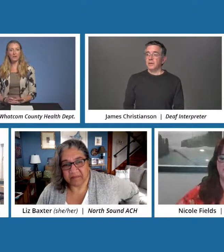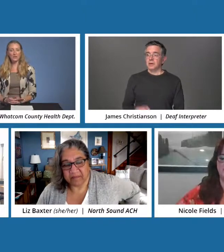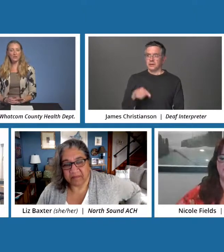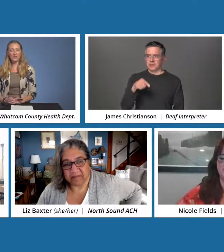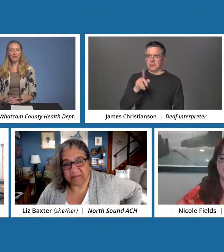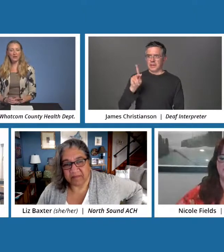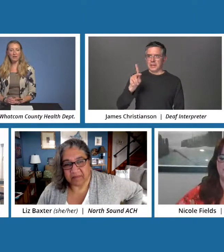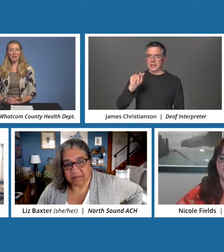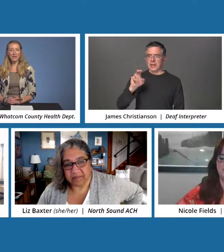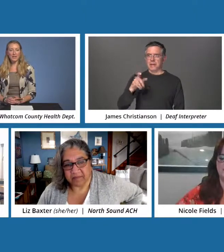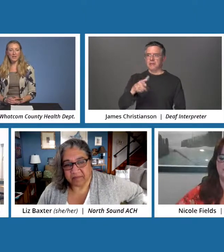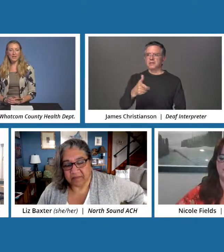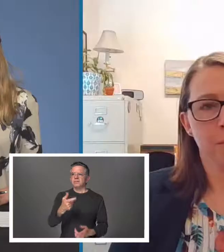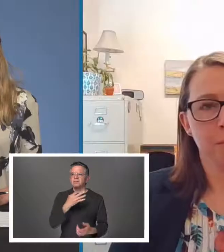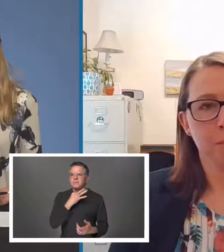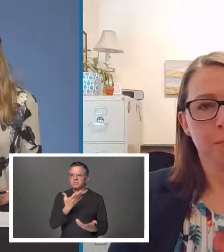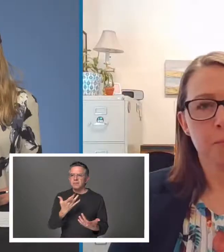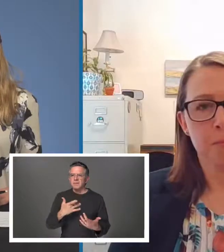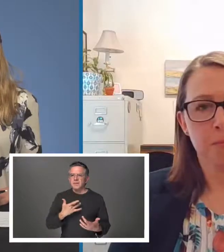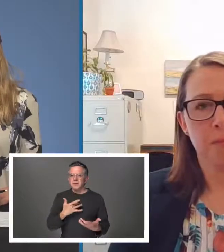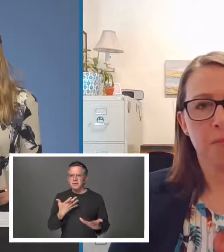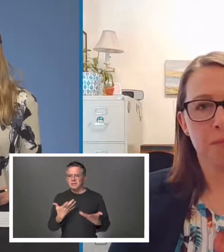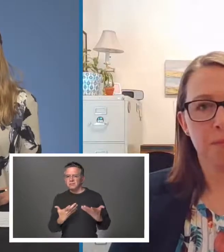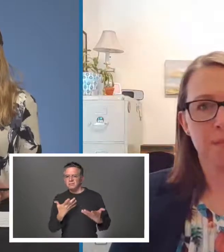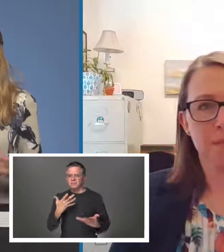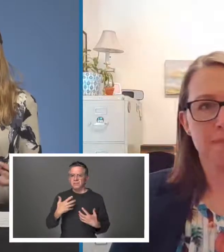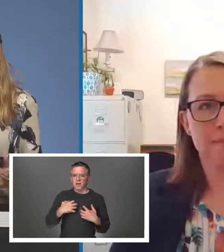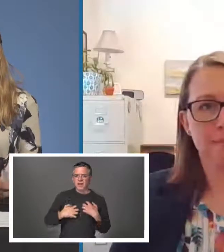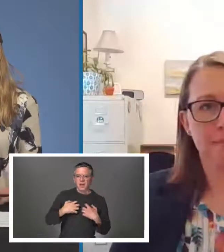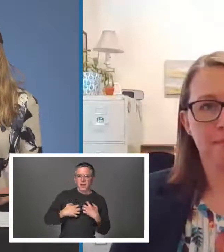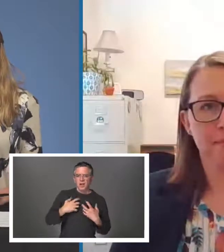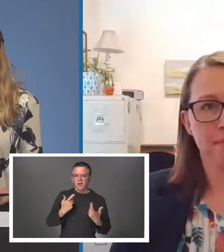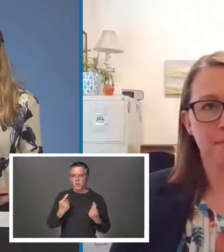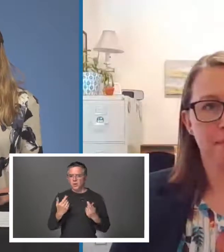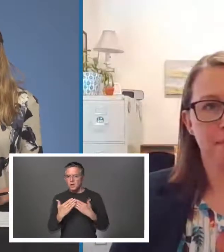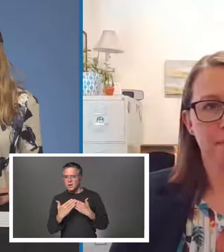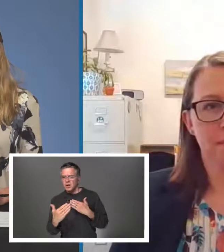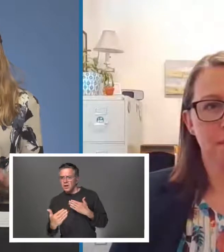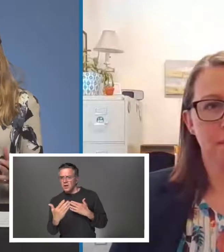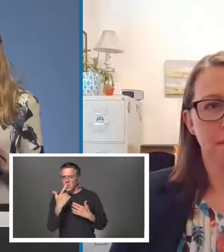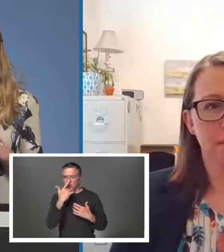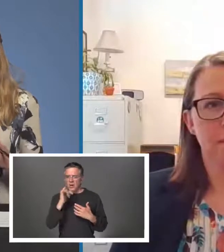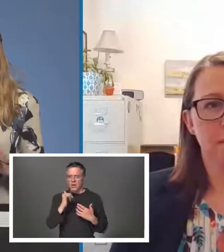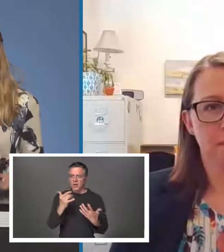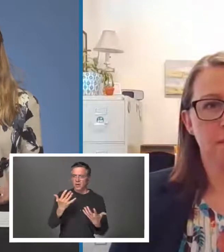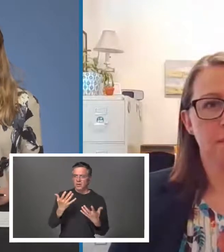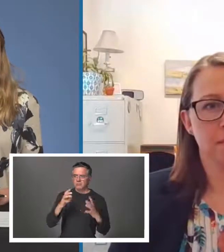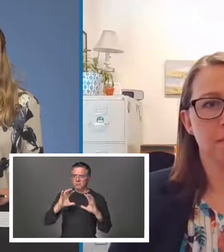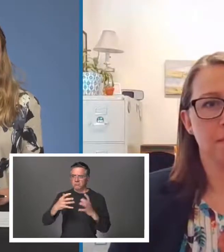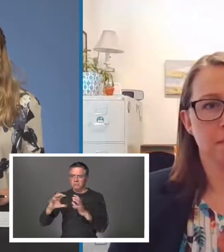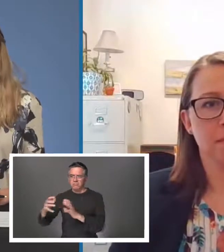in terms of the populations that you have targeted? Where are we in terms of vaccine,